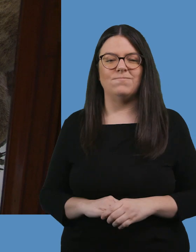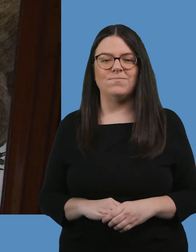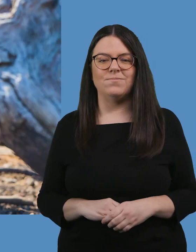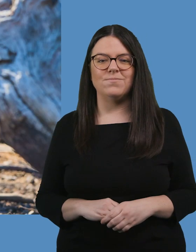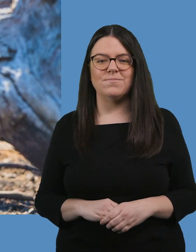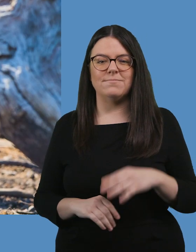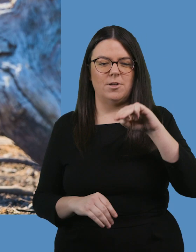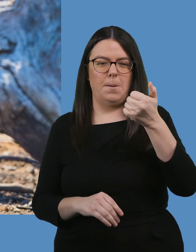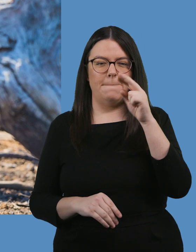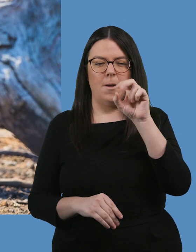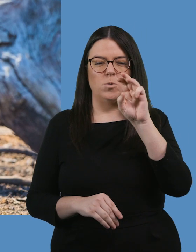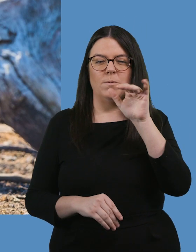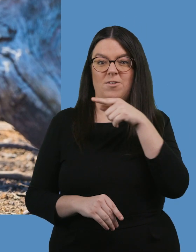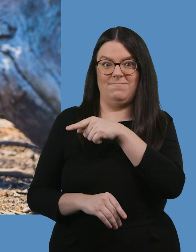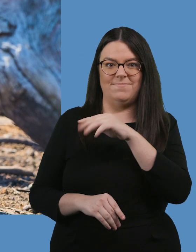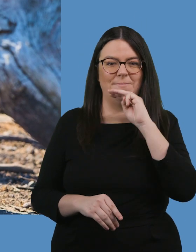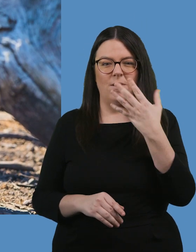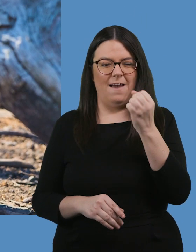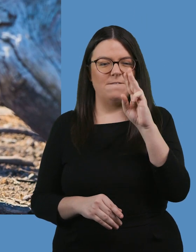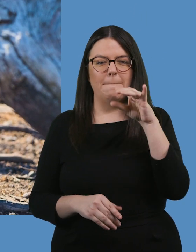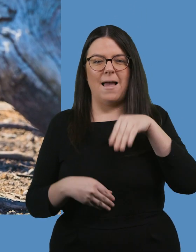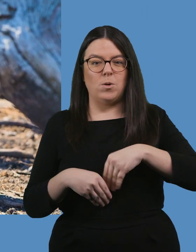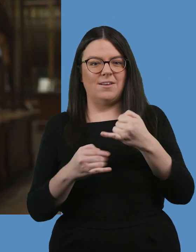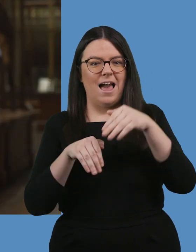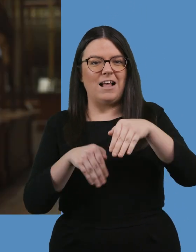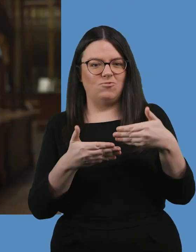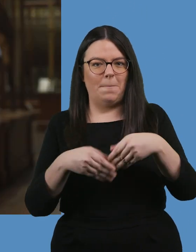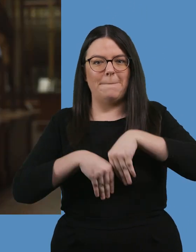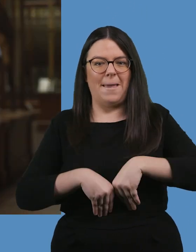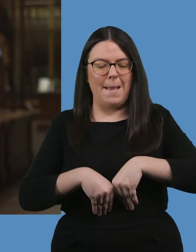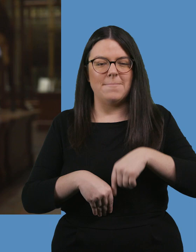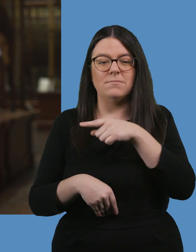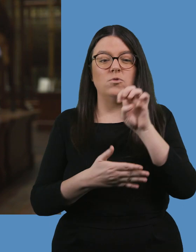It was a marsupial, meaning it had a pouch to carry its young. When Europeans travelled to